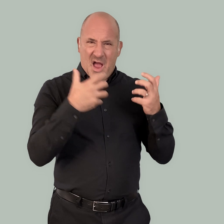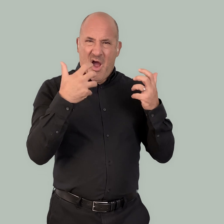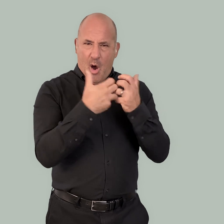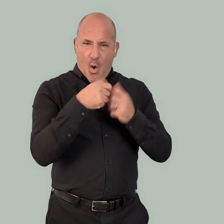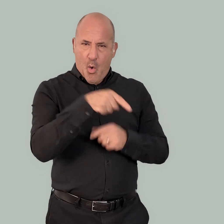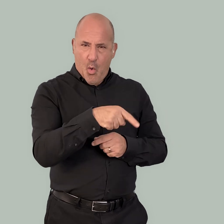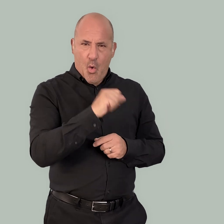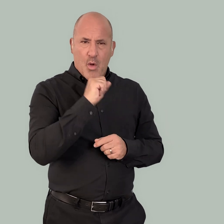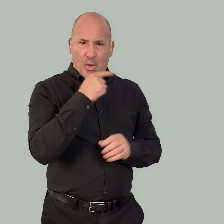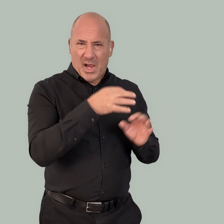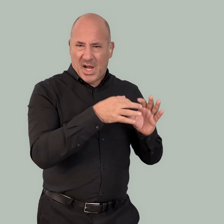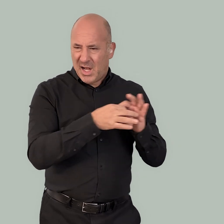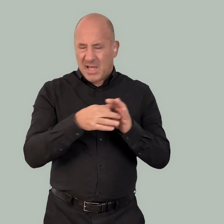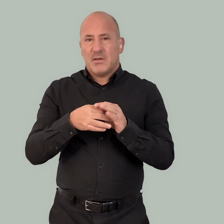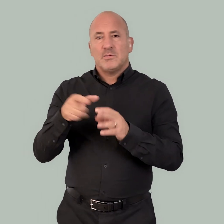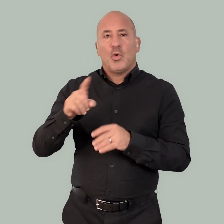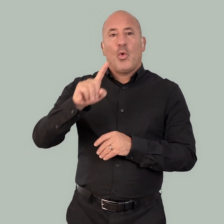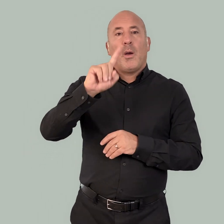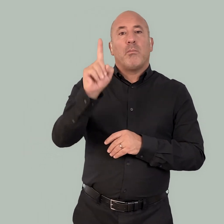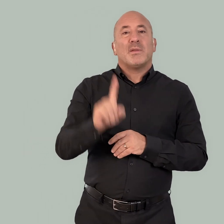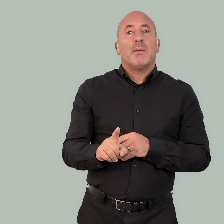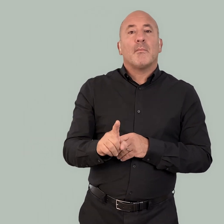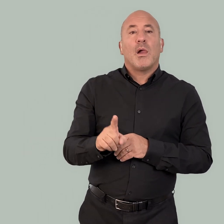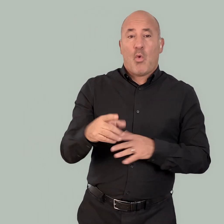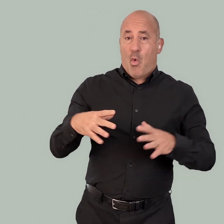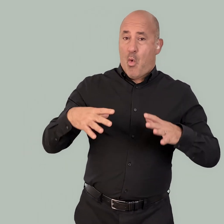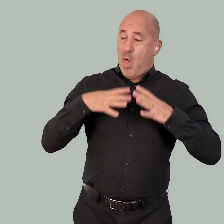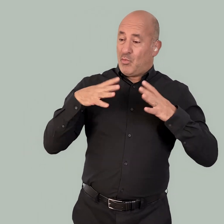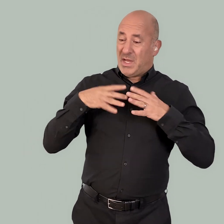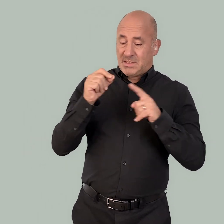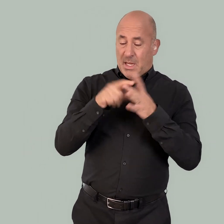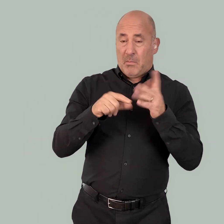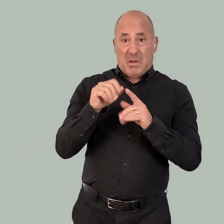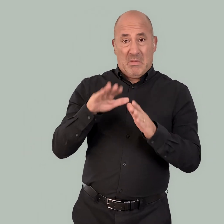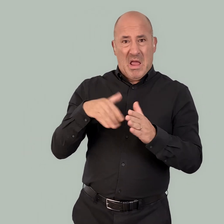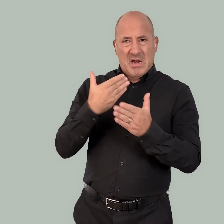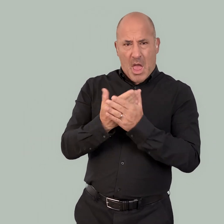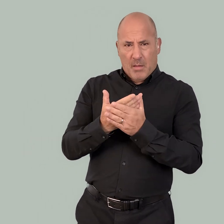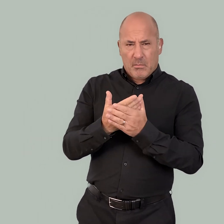to reassessments for people already claiming PIP